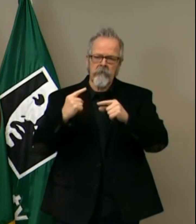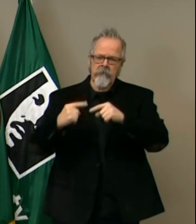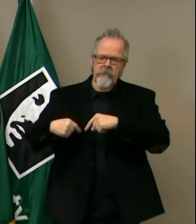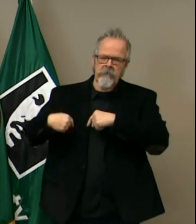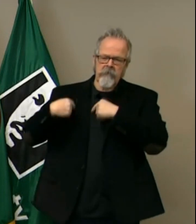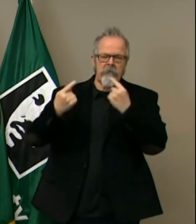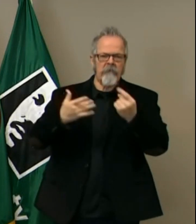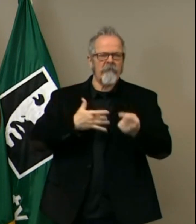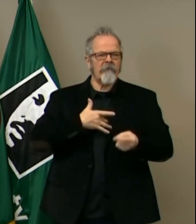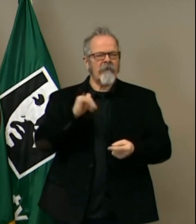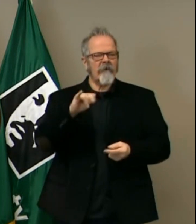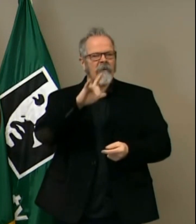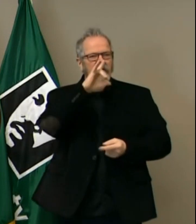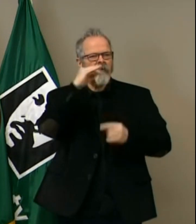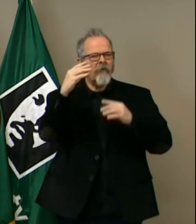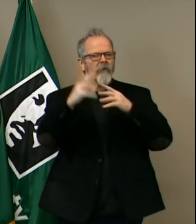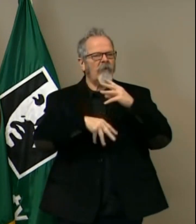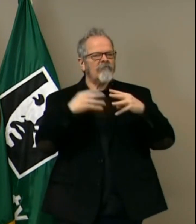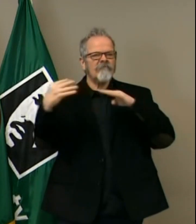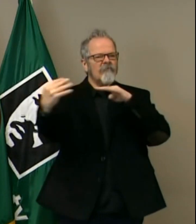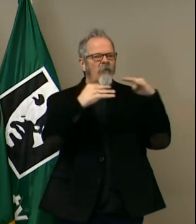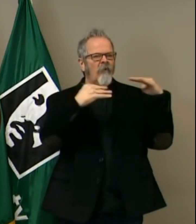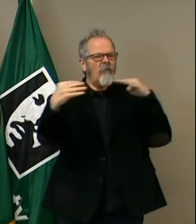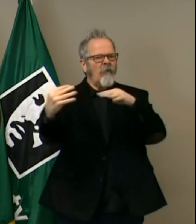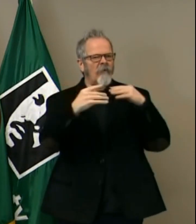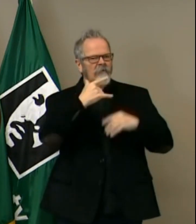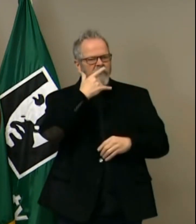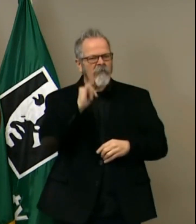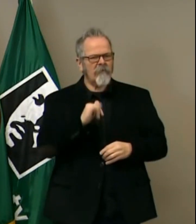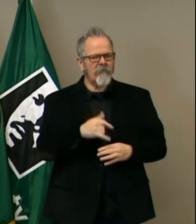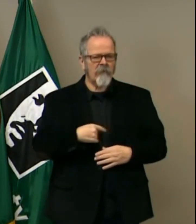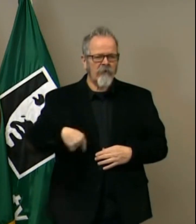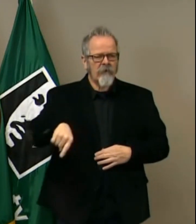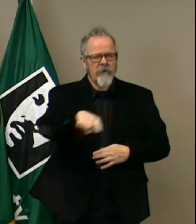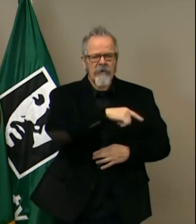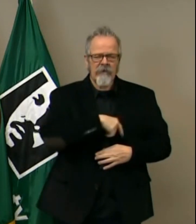bigger than all of us and I am fully confident the Washingtonians will rise